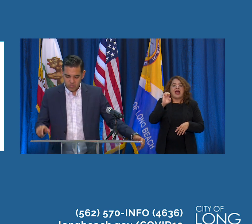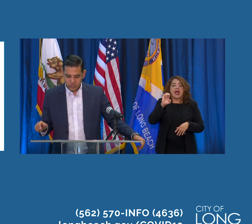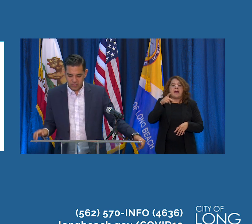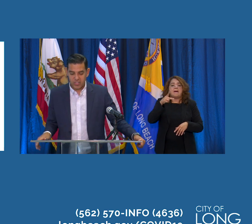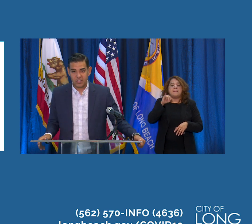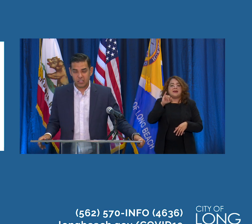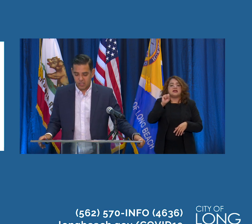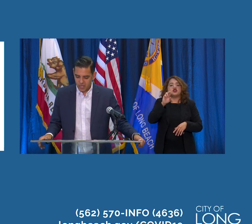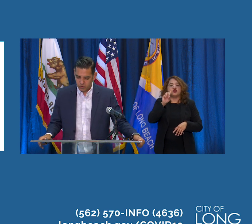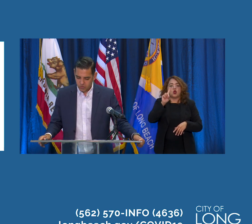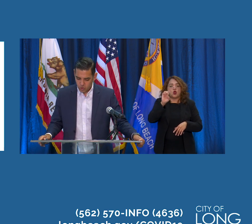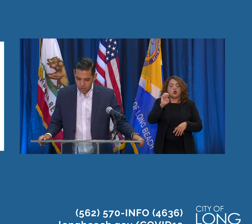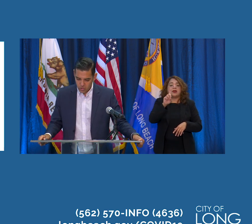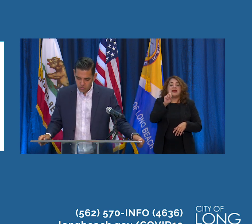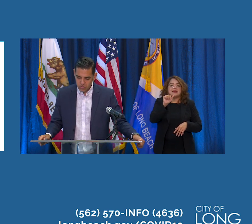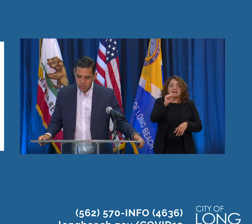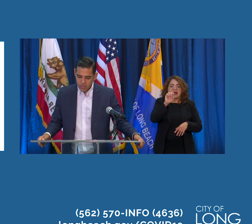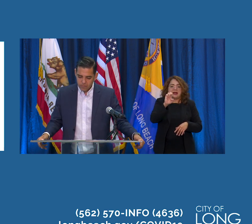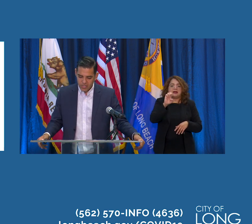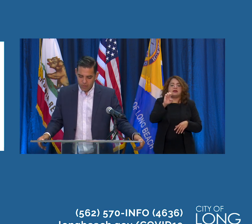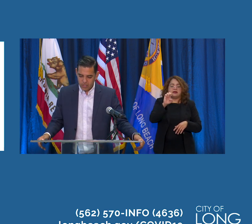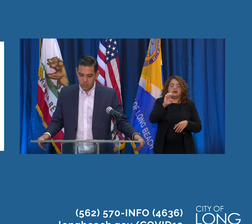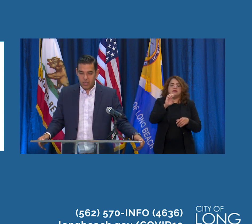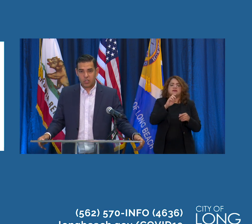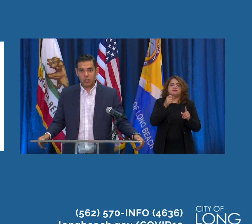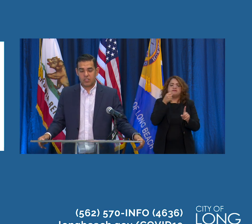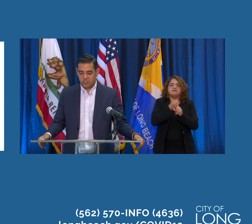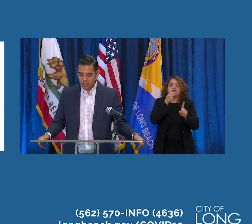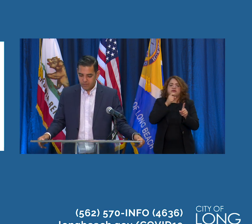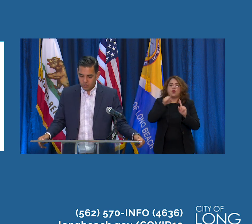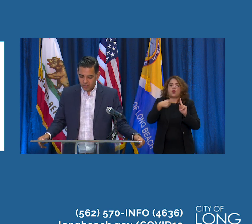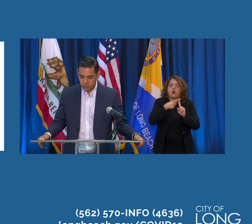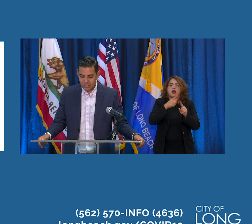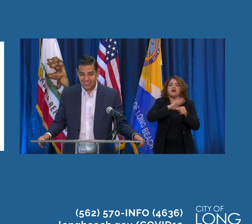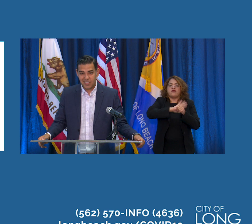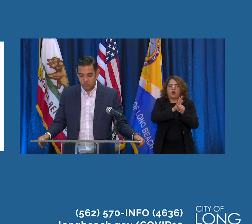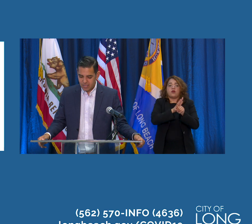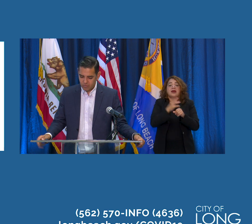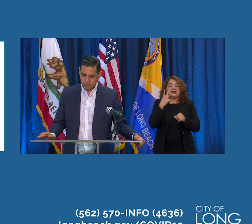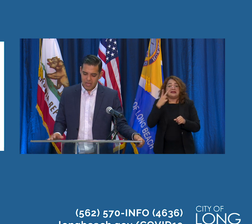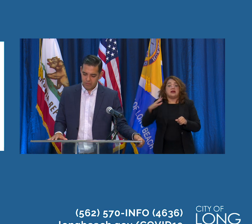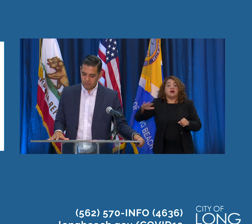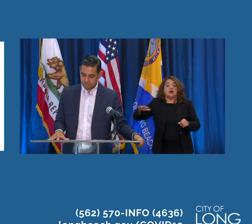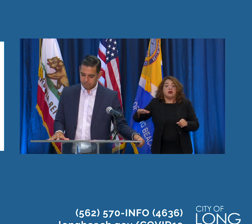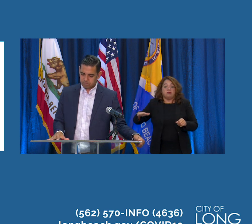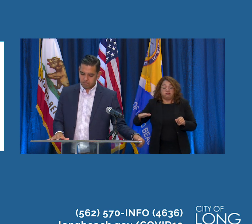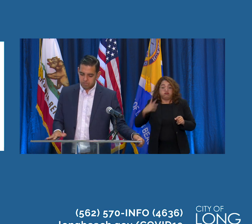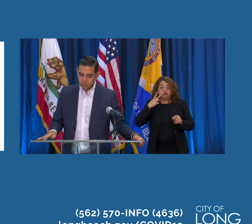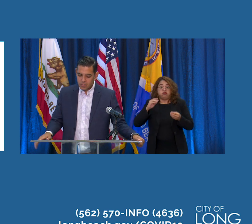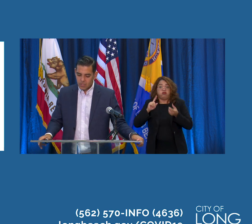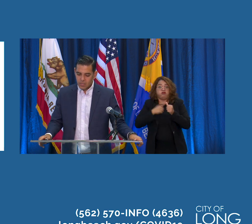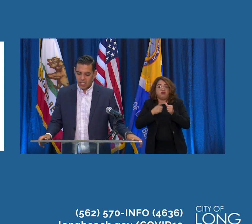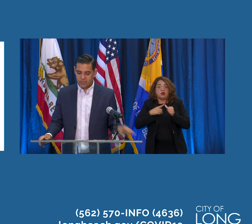Since then we've seen a steady decline which is good news and I want to encourage us to stay vigilant so we continue down this path.